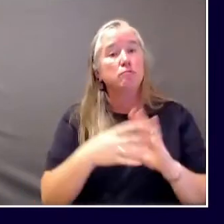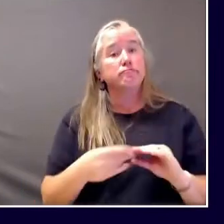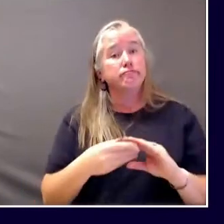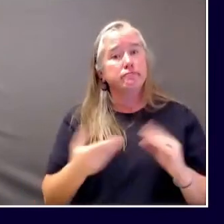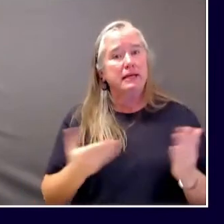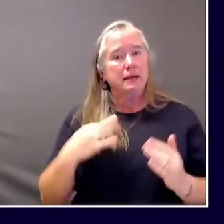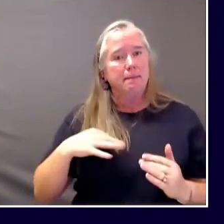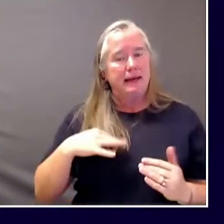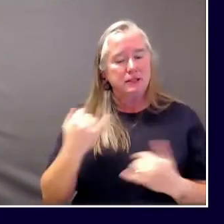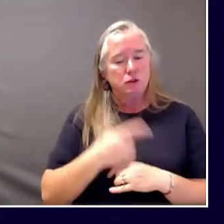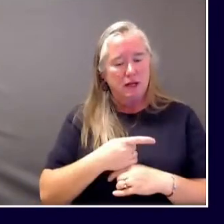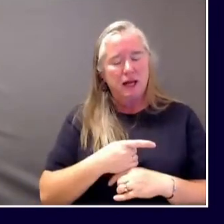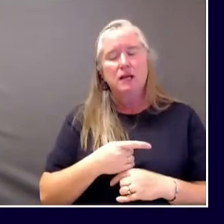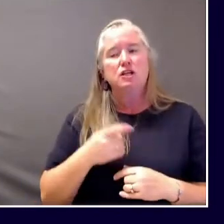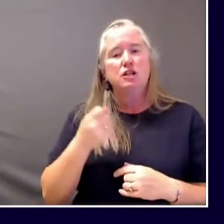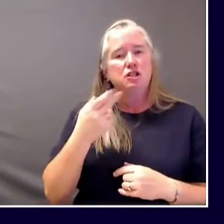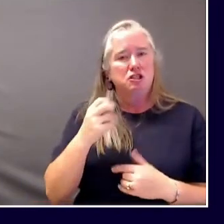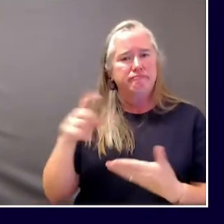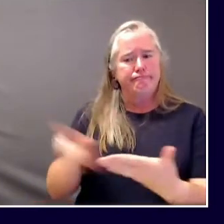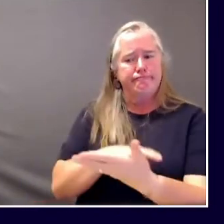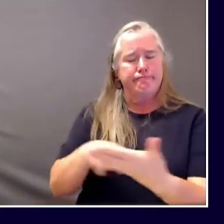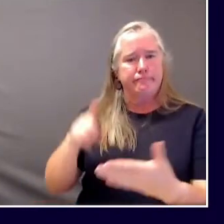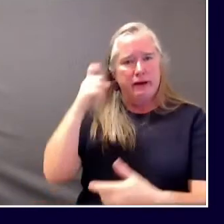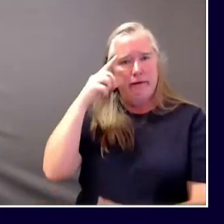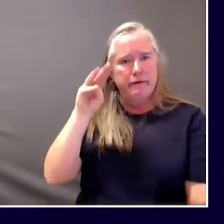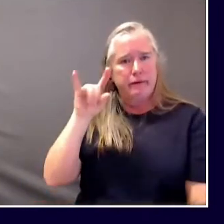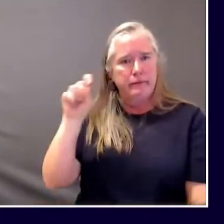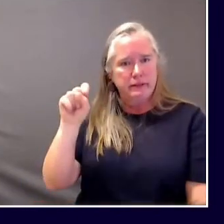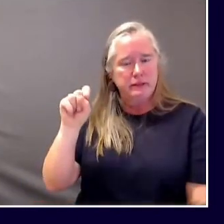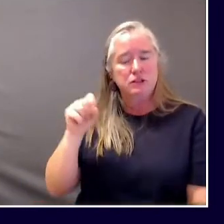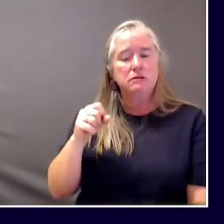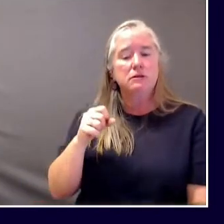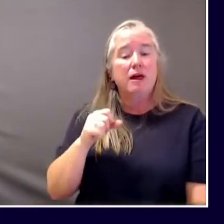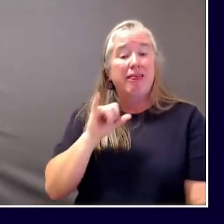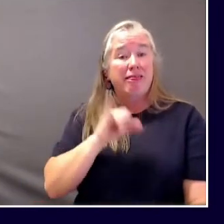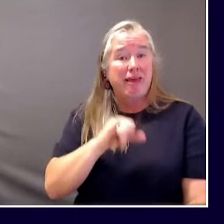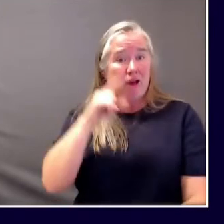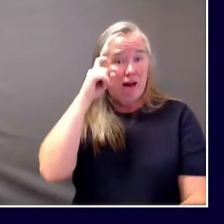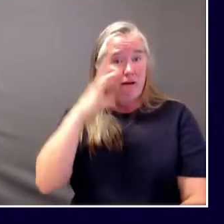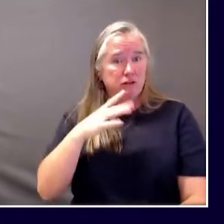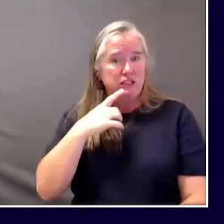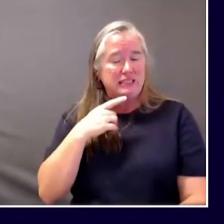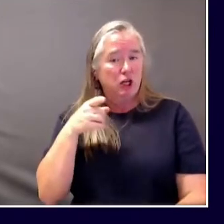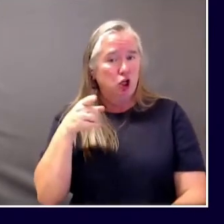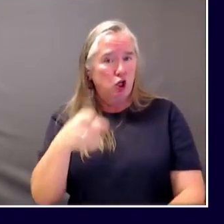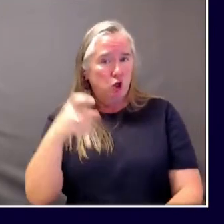imposed on main earlier claim that the governor doesn't have